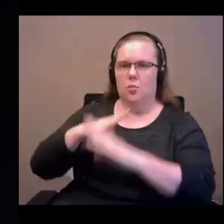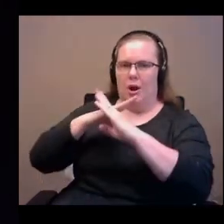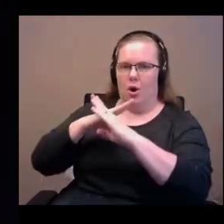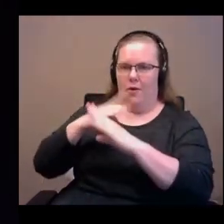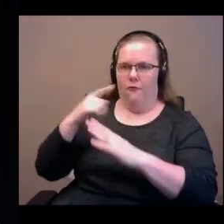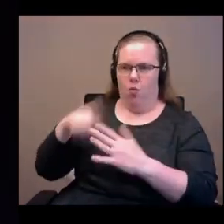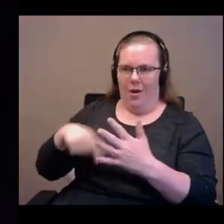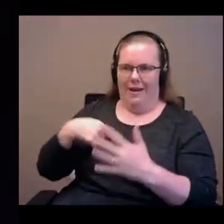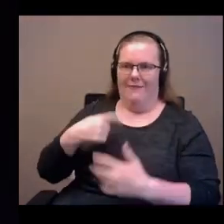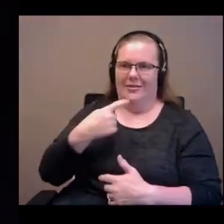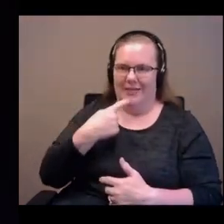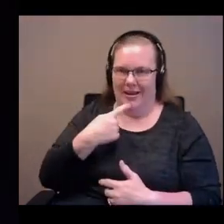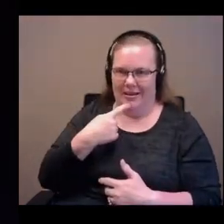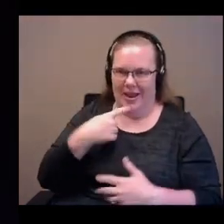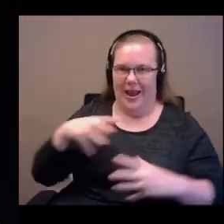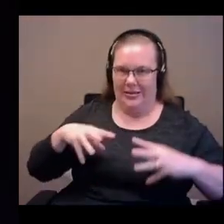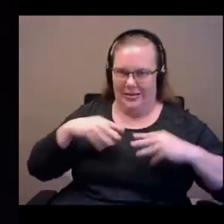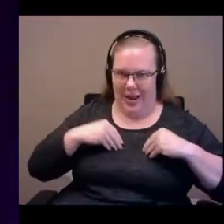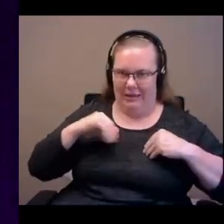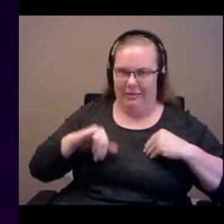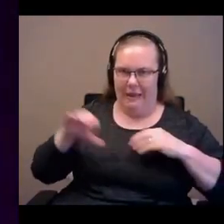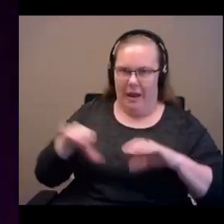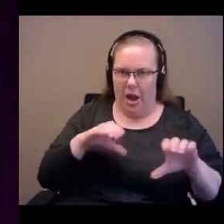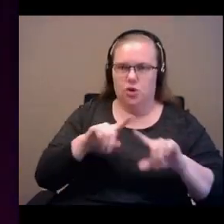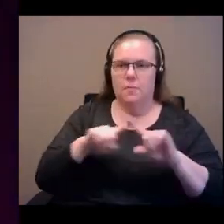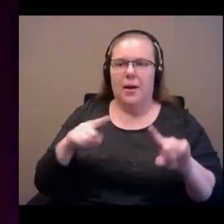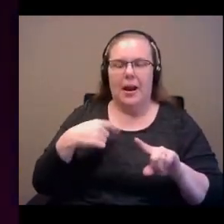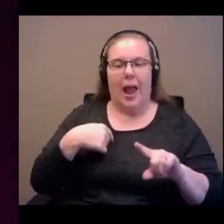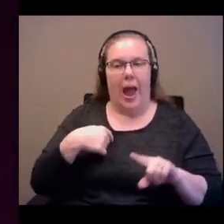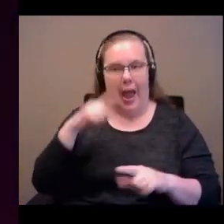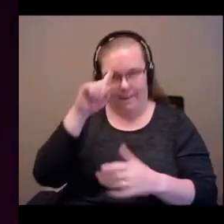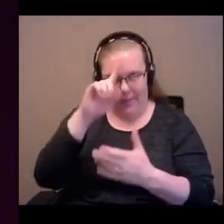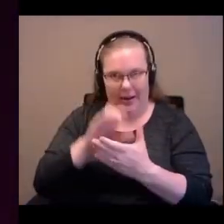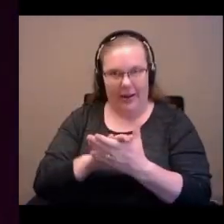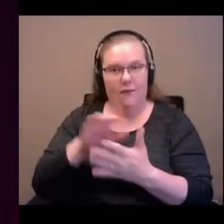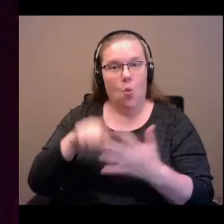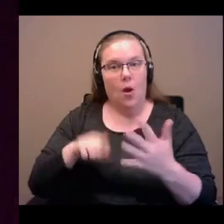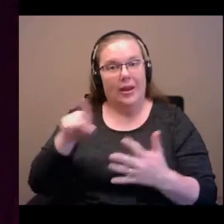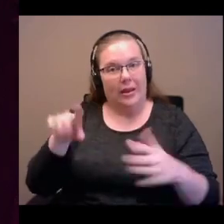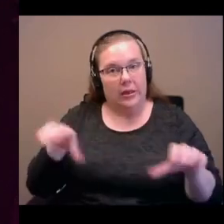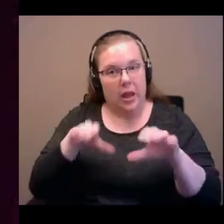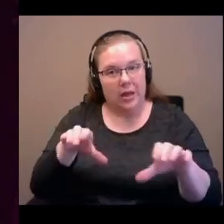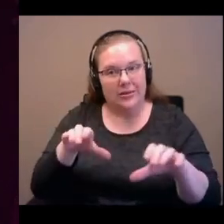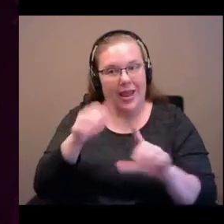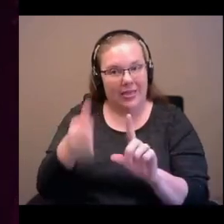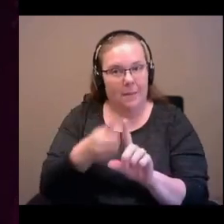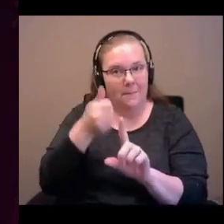and taking that action, but I think what he does and the impact he’s had is really important,